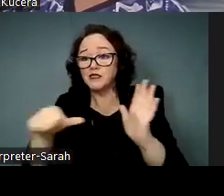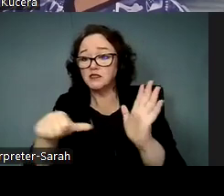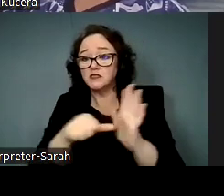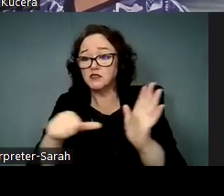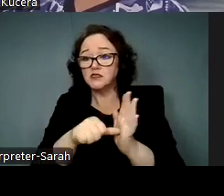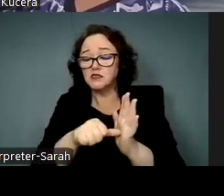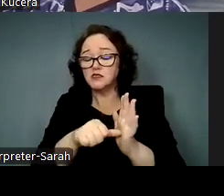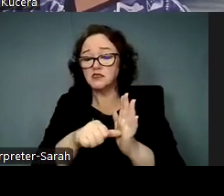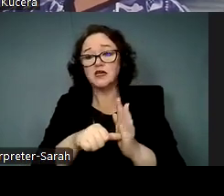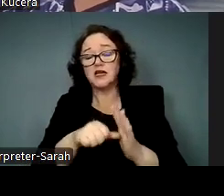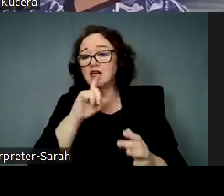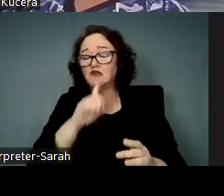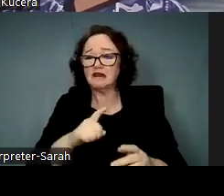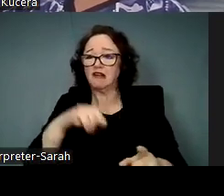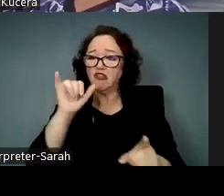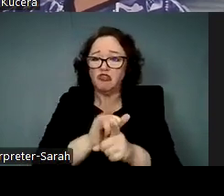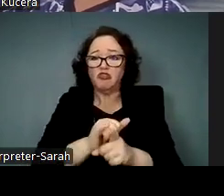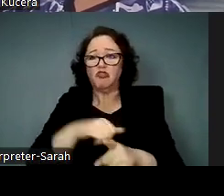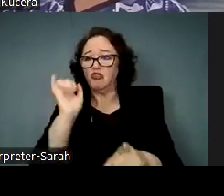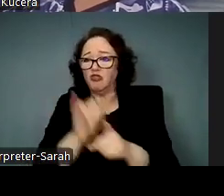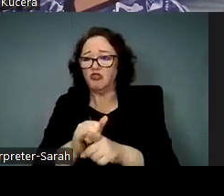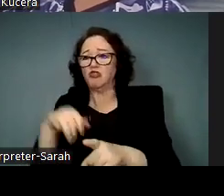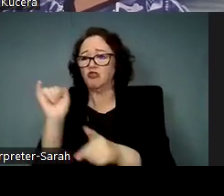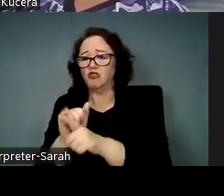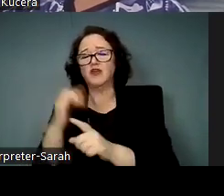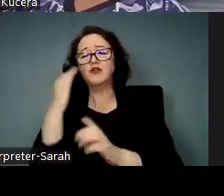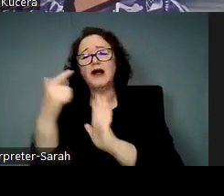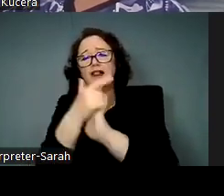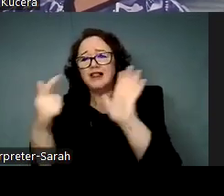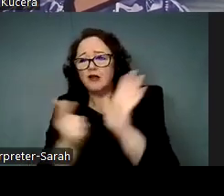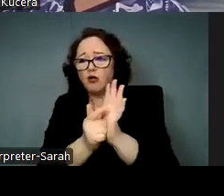"legalese." So I had to read several parts of it over and